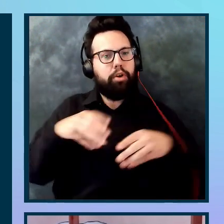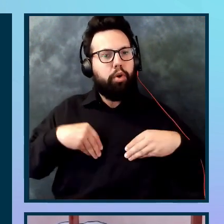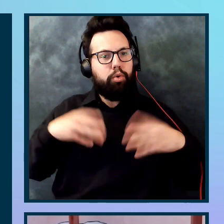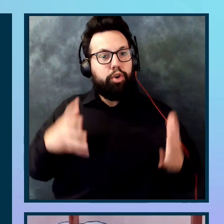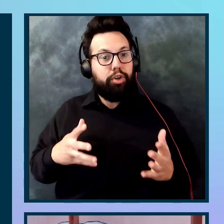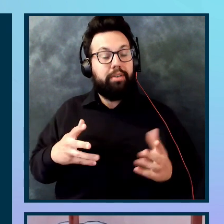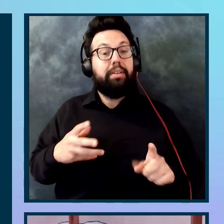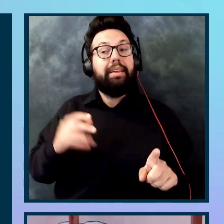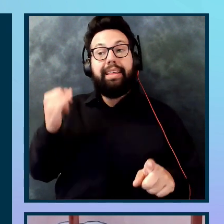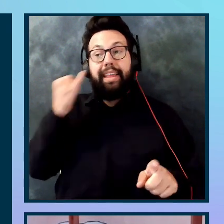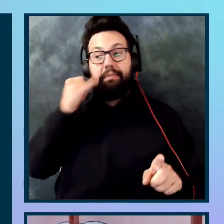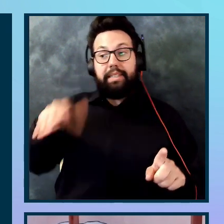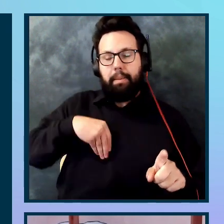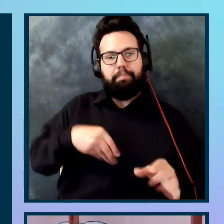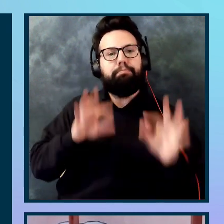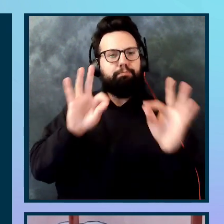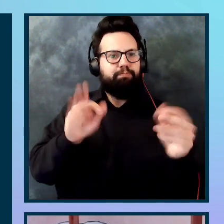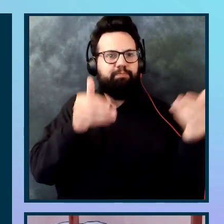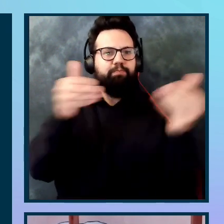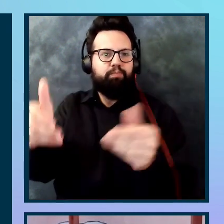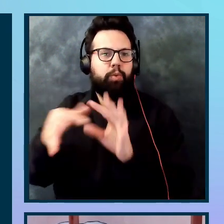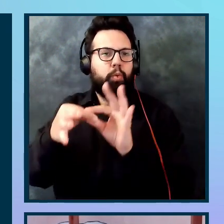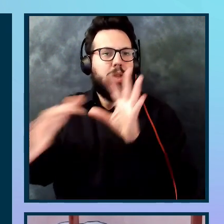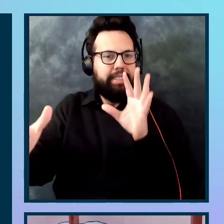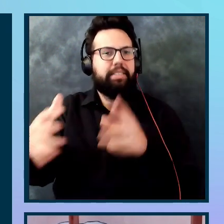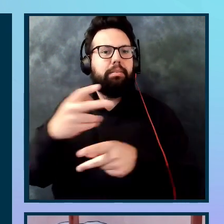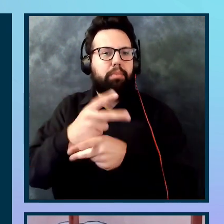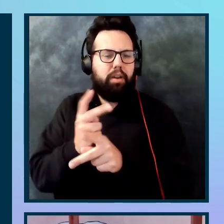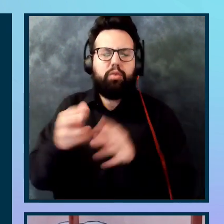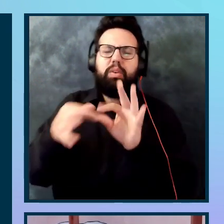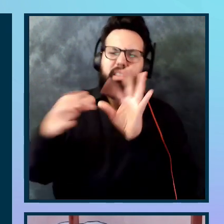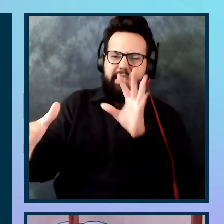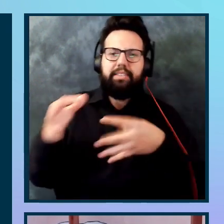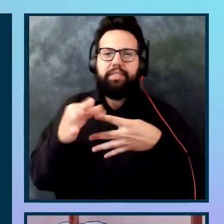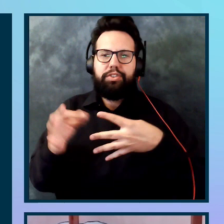so this, what we saw play out there